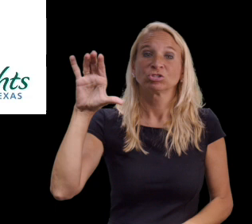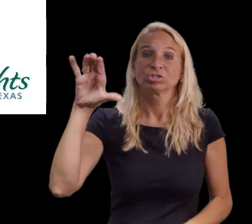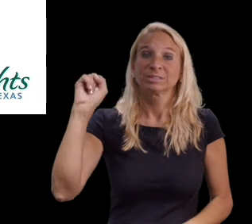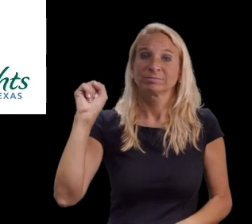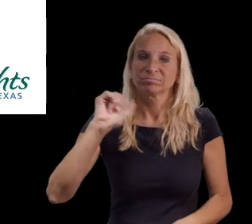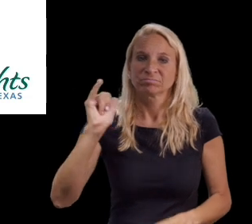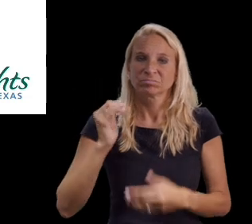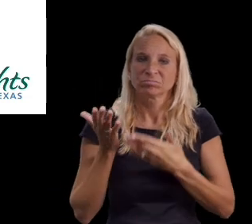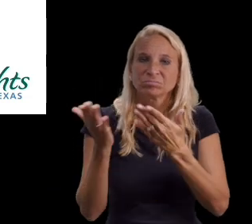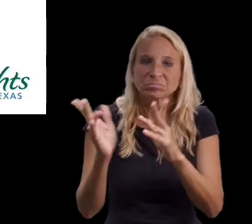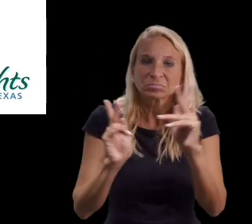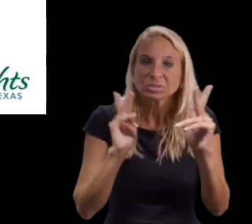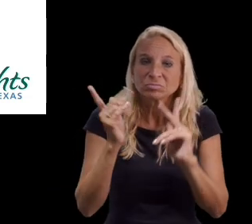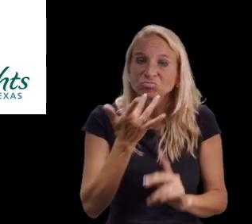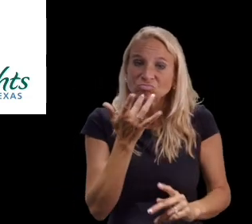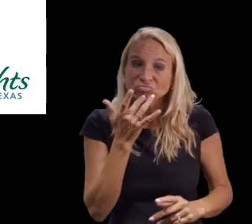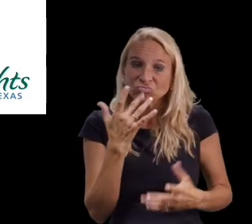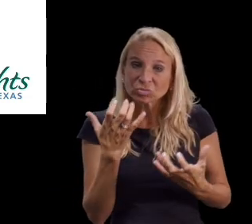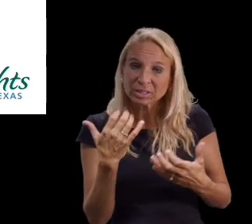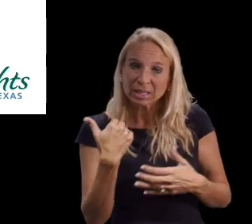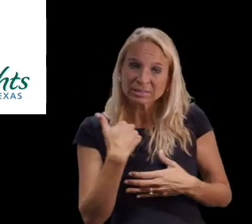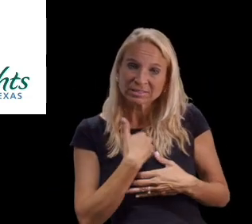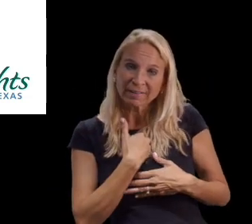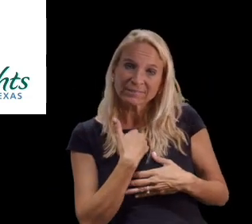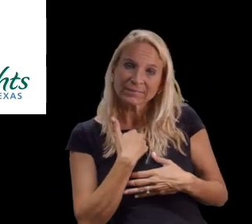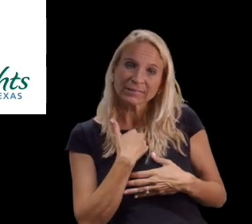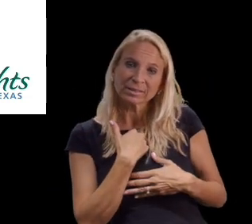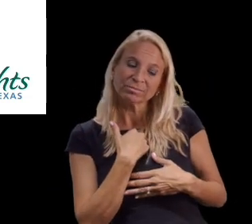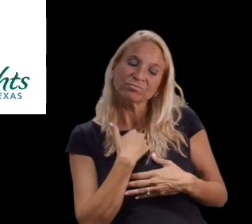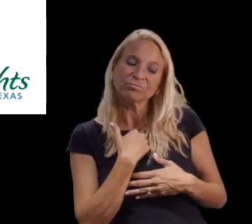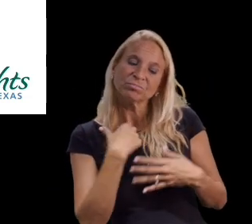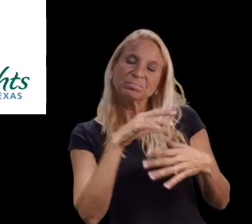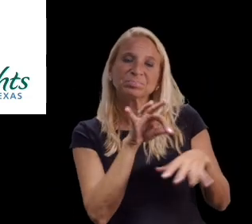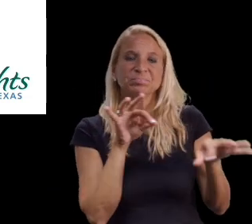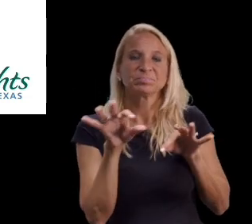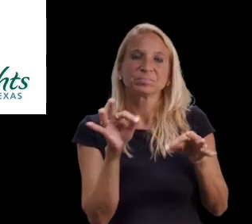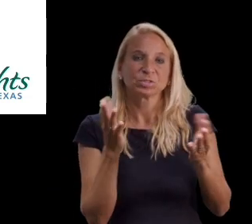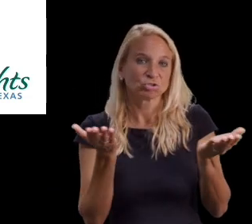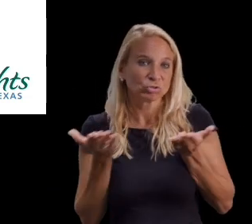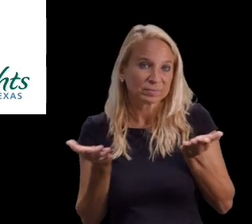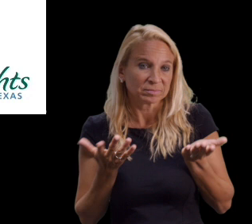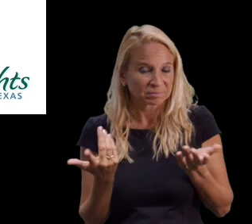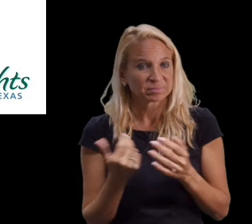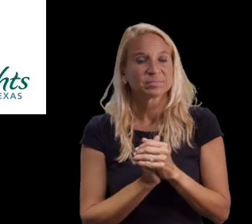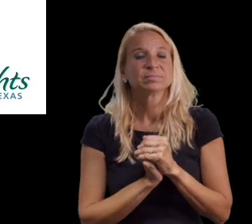HCS also offers people the choice to self-direct some of their services.